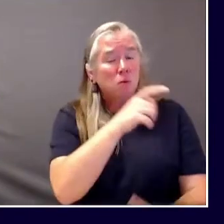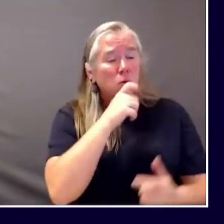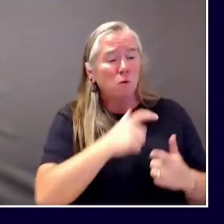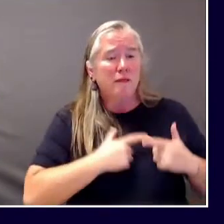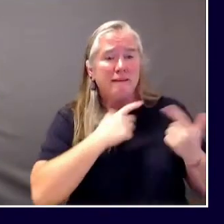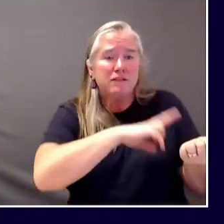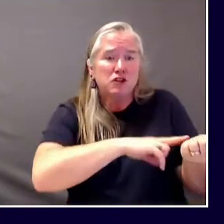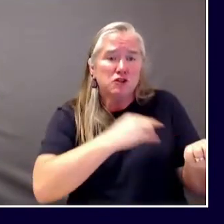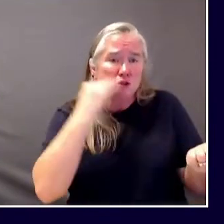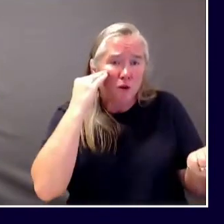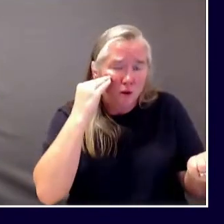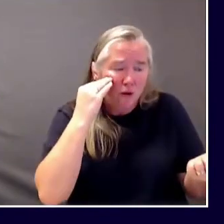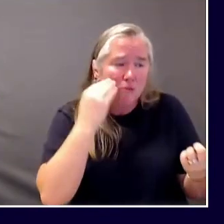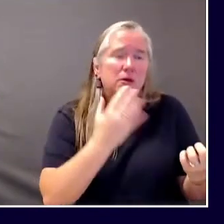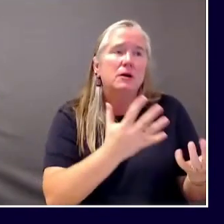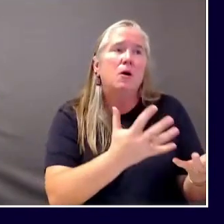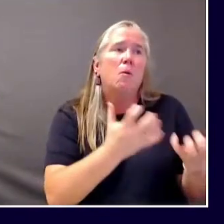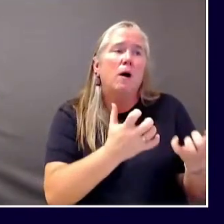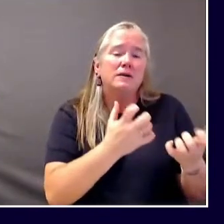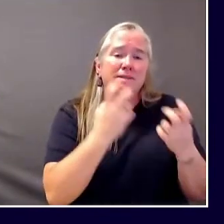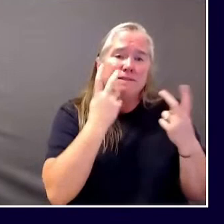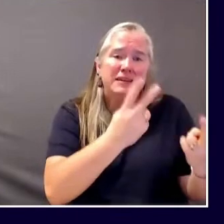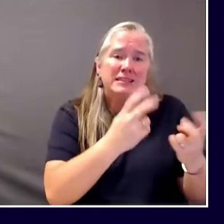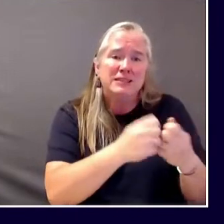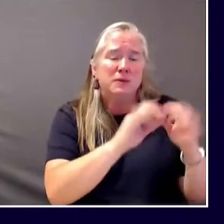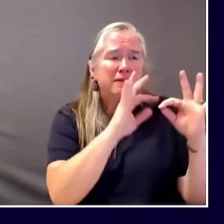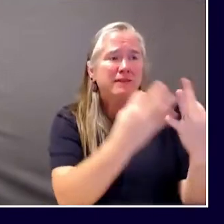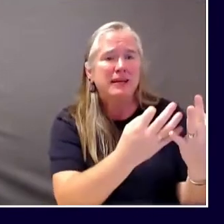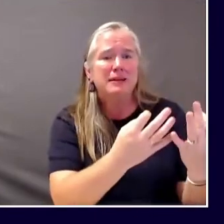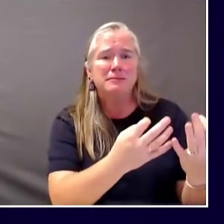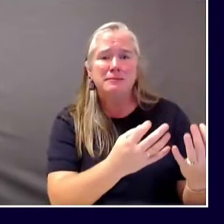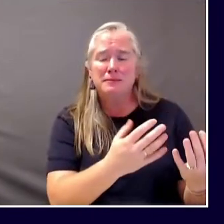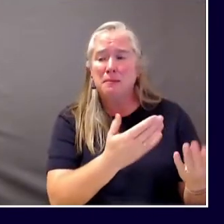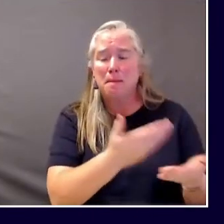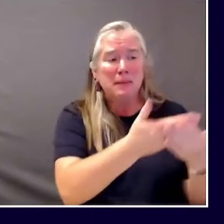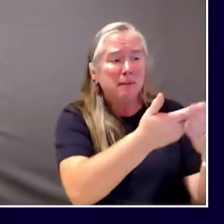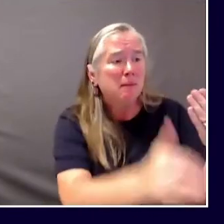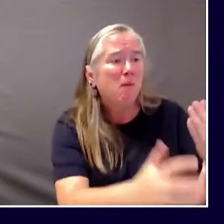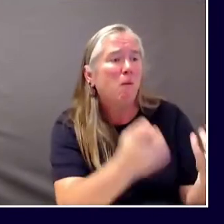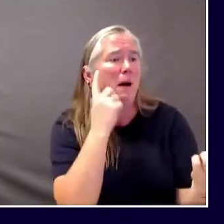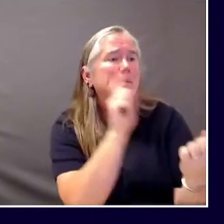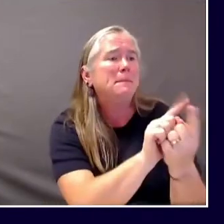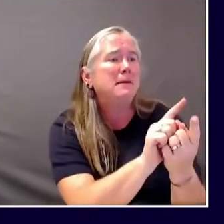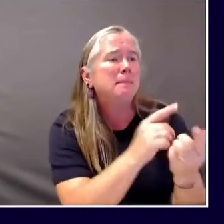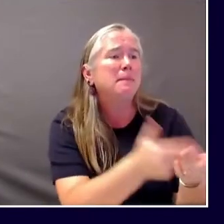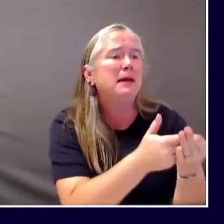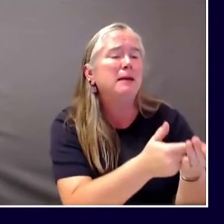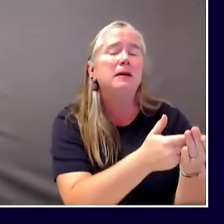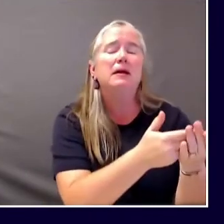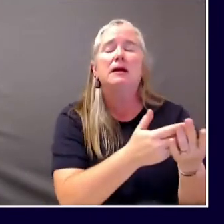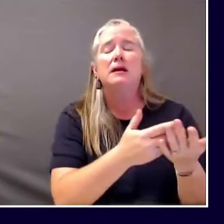desperately to see that new grandchild in person